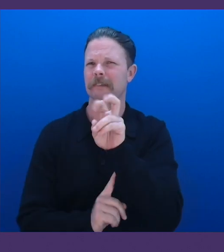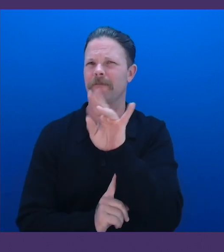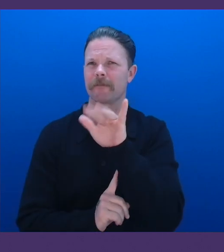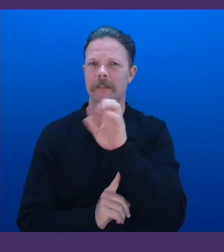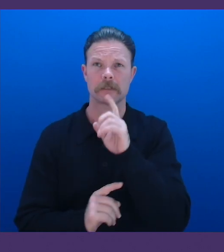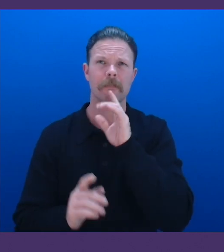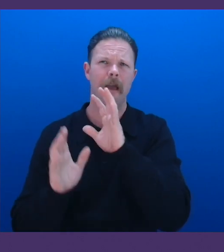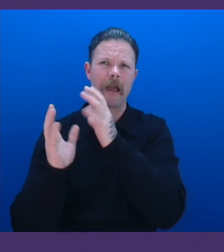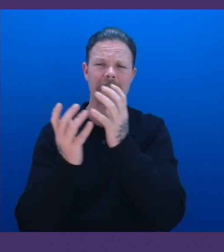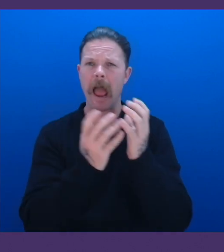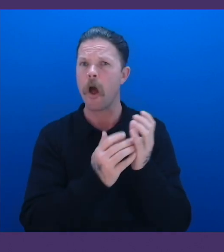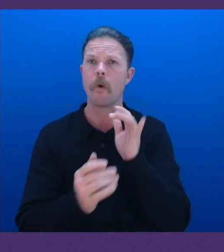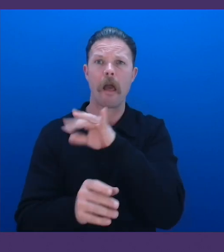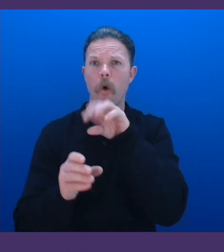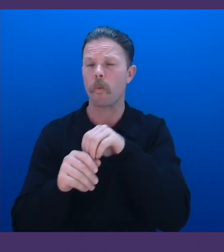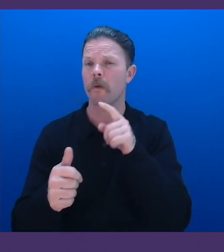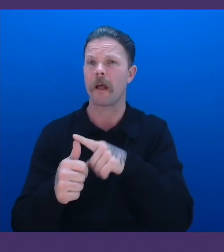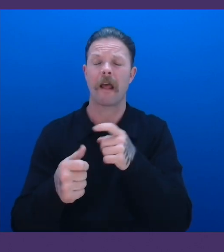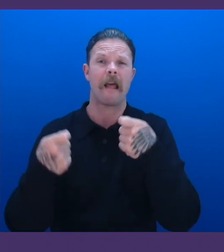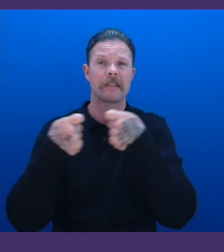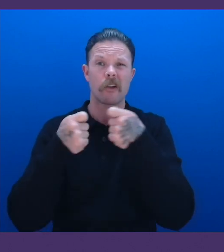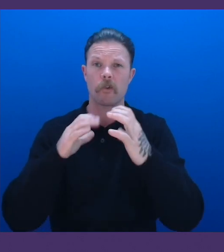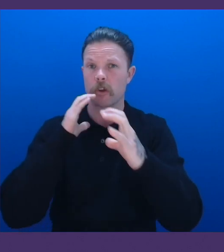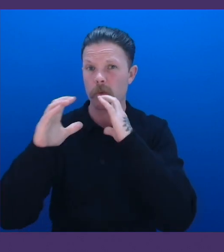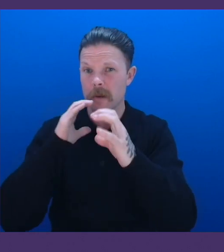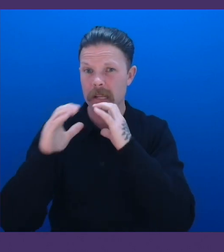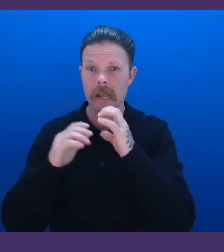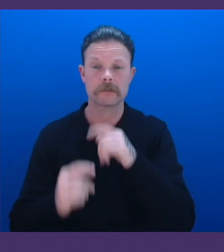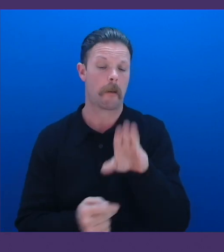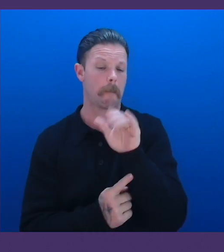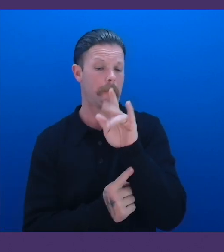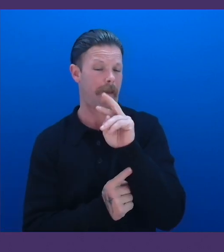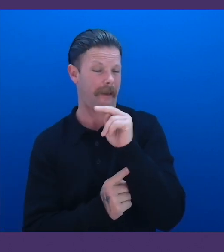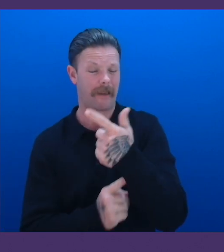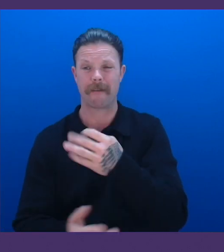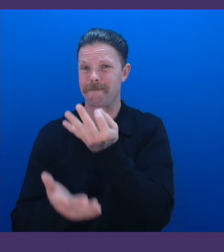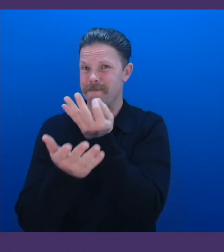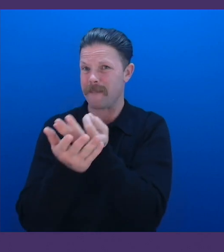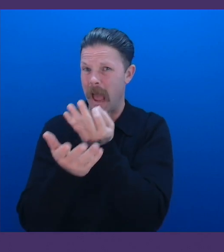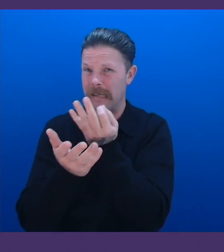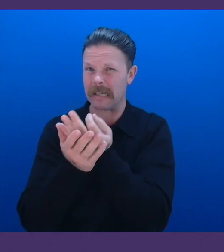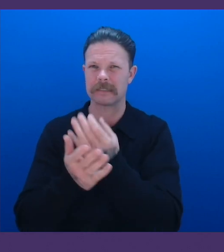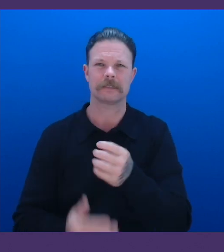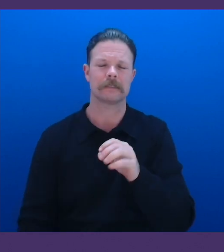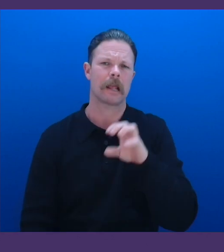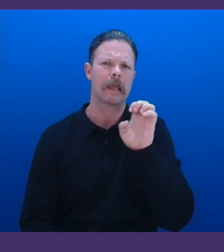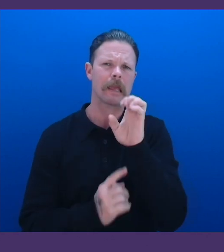like electronic communications, banking and finance services and e-commerce, among others.